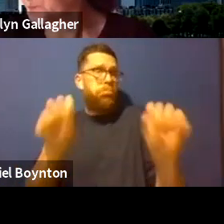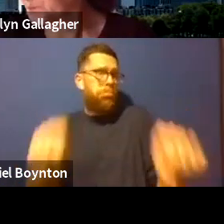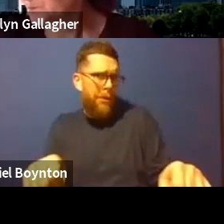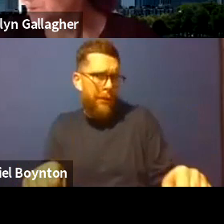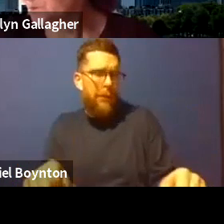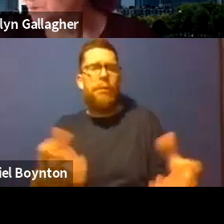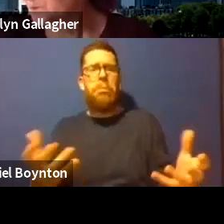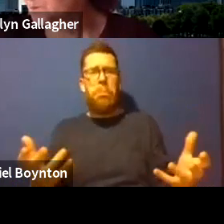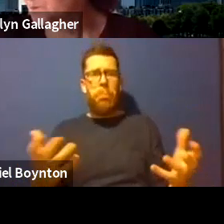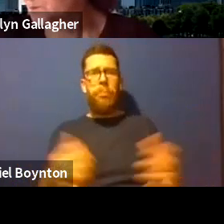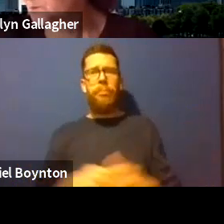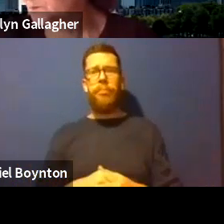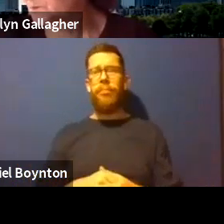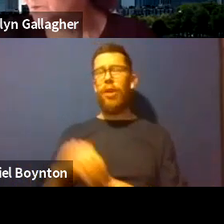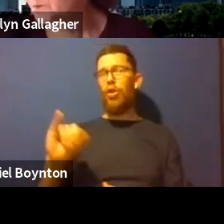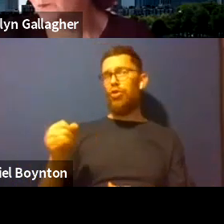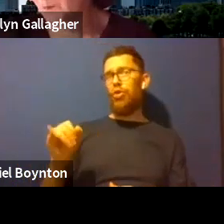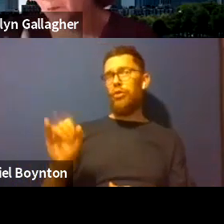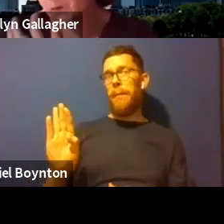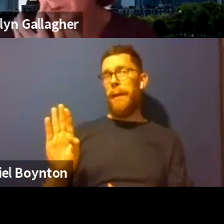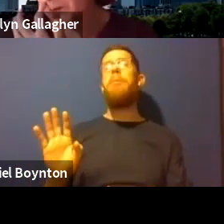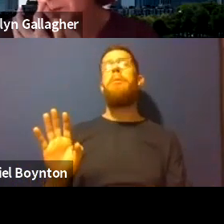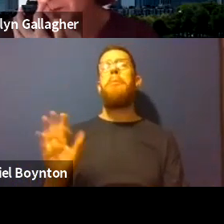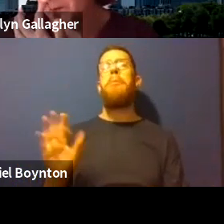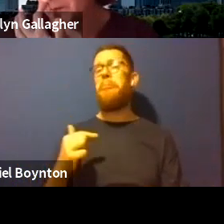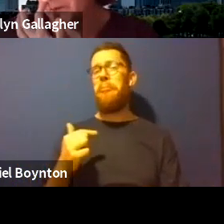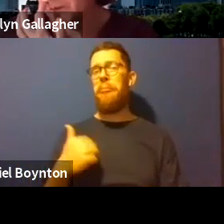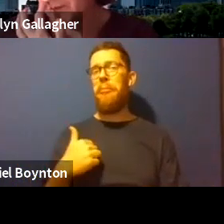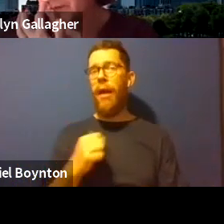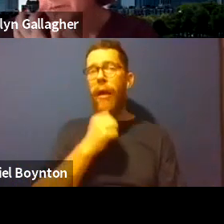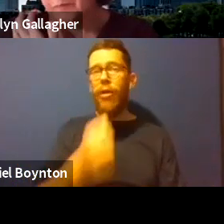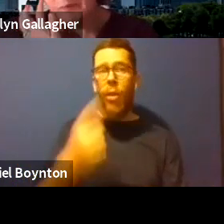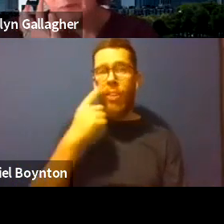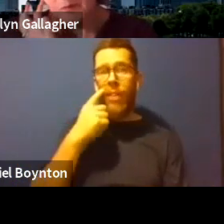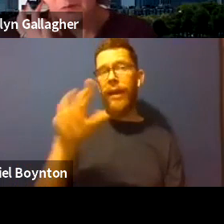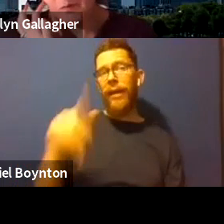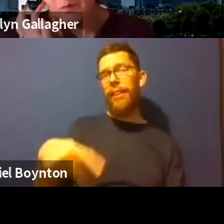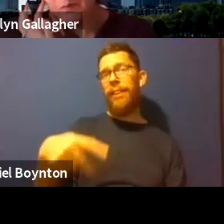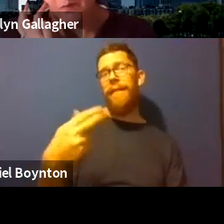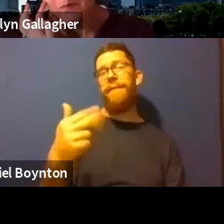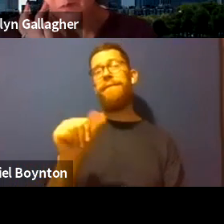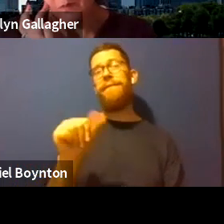Joe Baeta, Supt. : And and i don't think the phase in process for high needs students are issues that we're going to try to address and eventually get to all students.